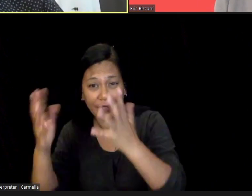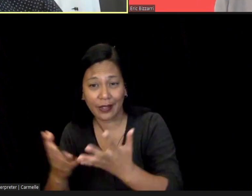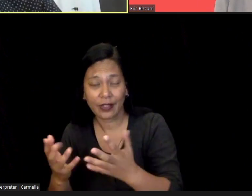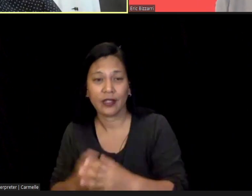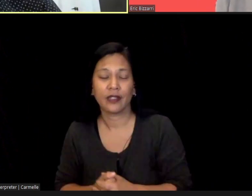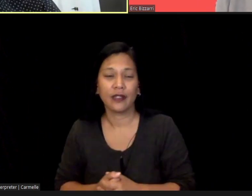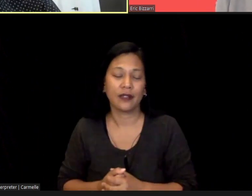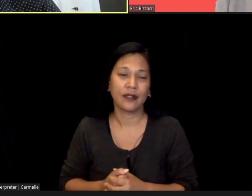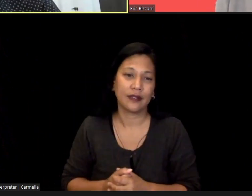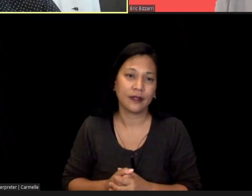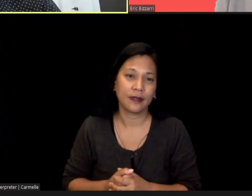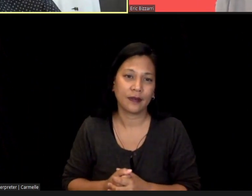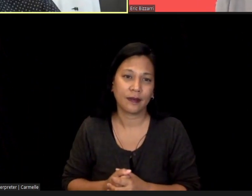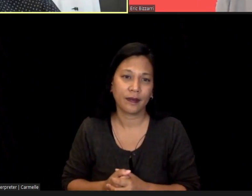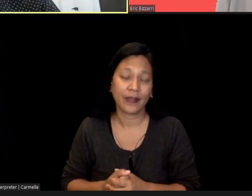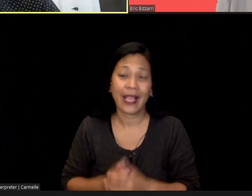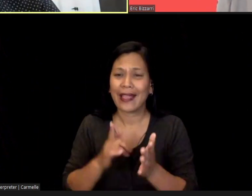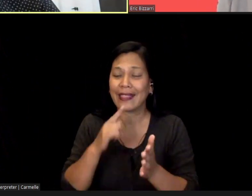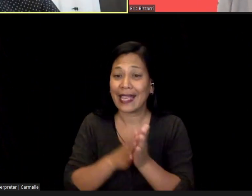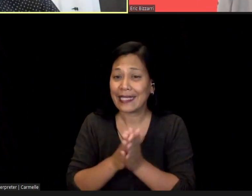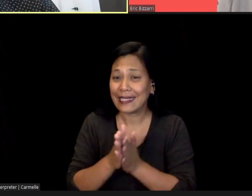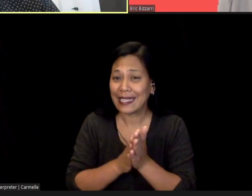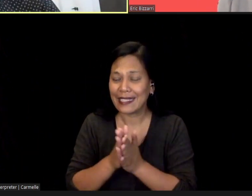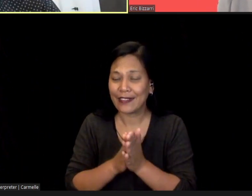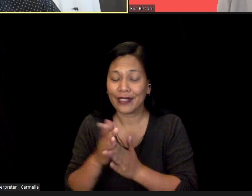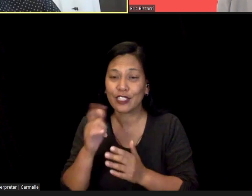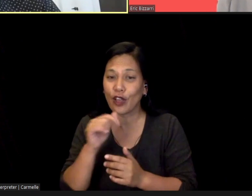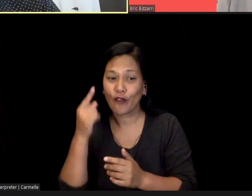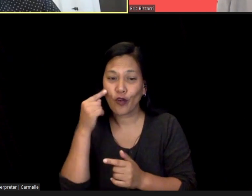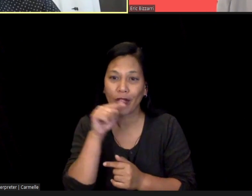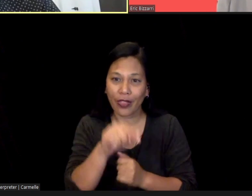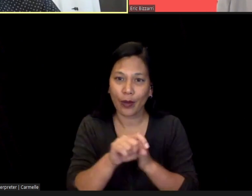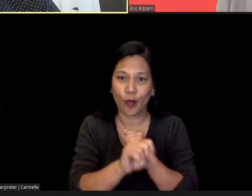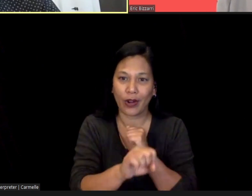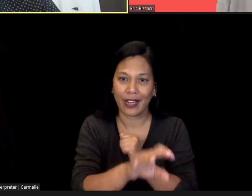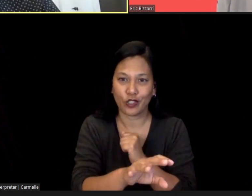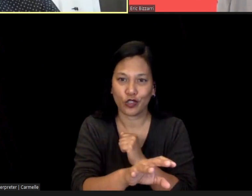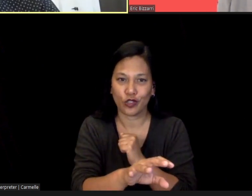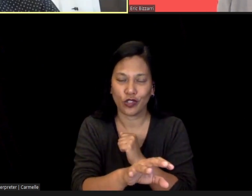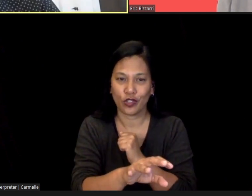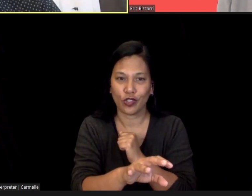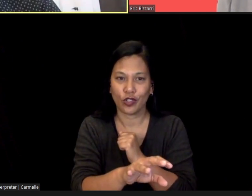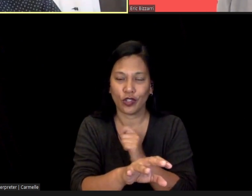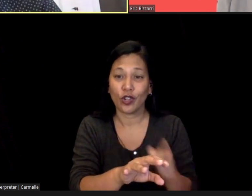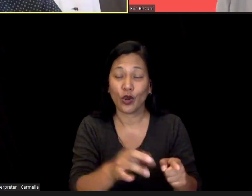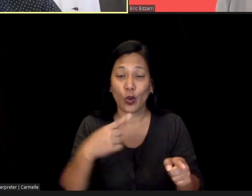So if I'm understanding the question, the incentive is not for the broadcaster to succeed internationally. It's we fund projects.